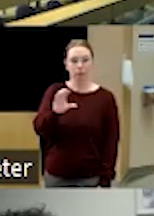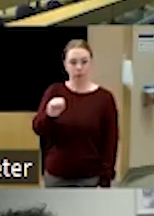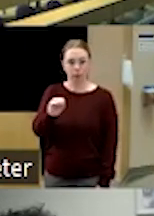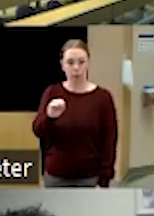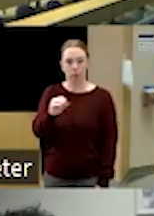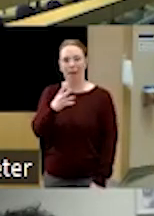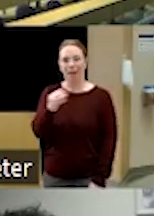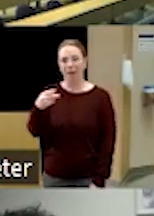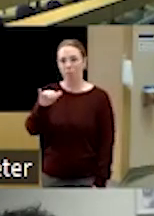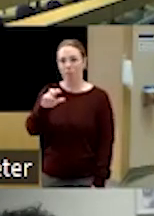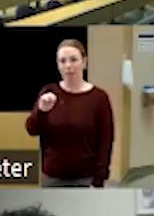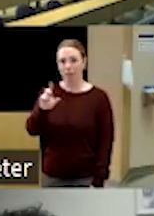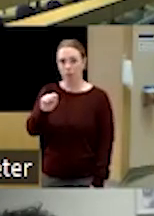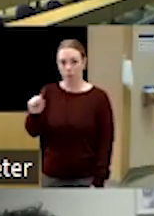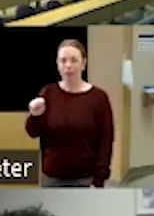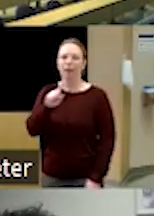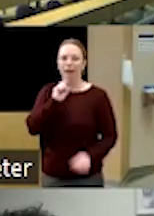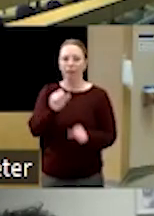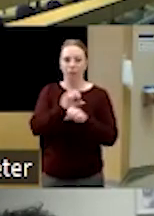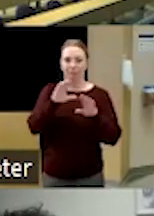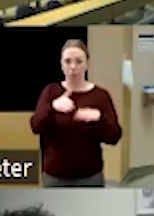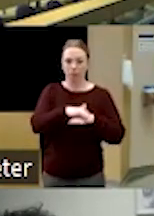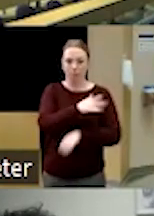um at the beginning of the chronifications and they're quite interesting because patients